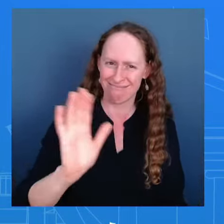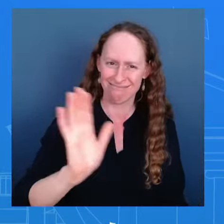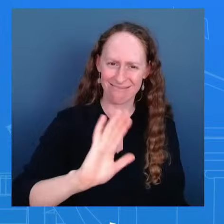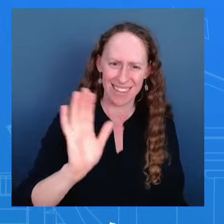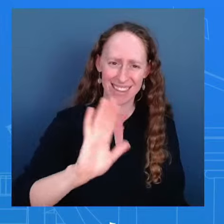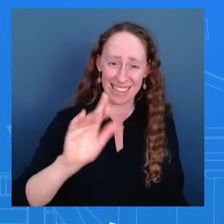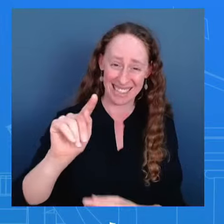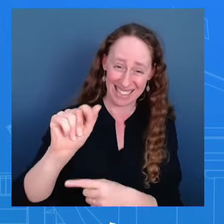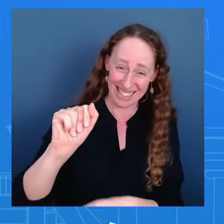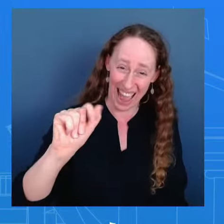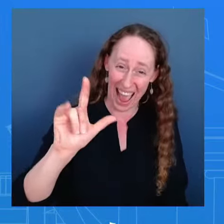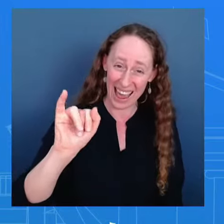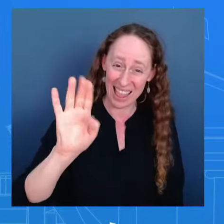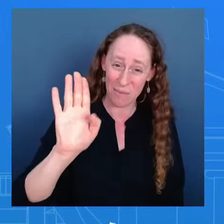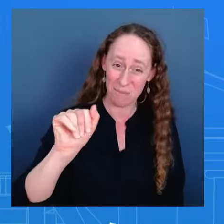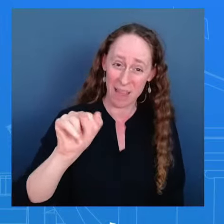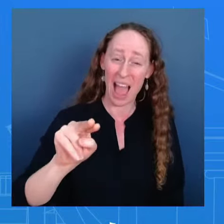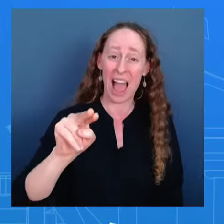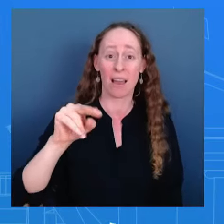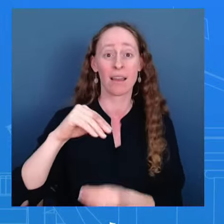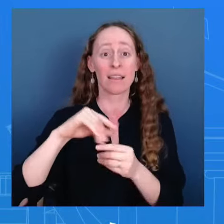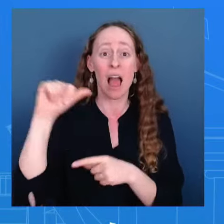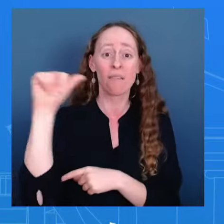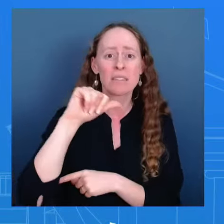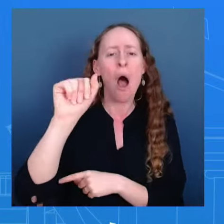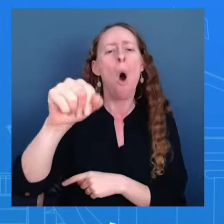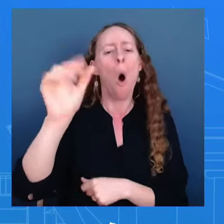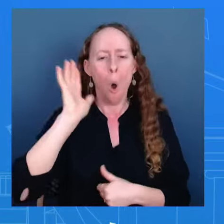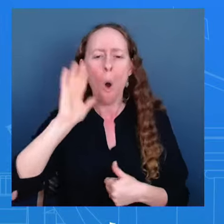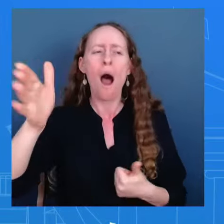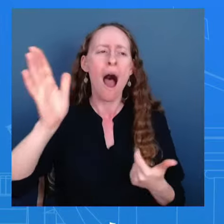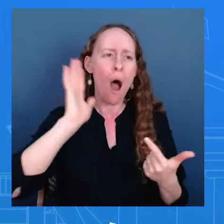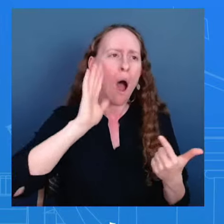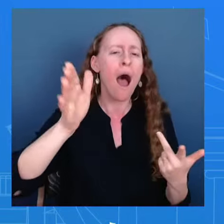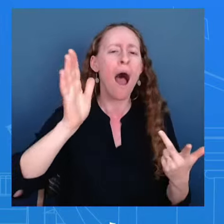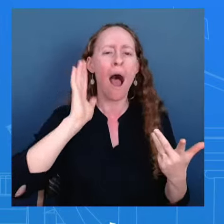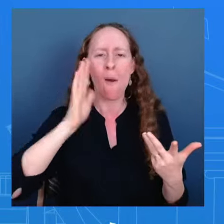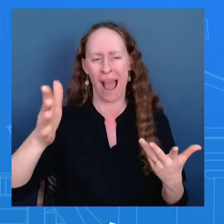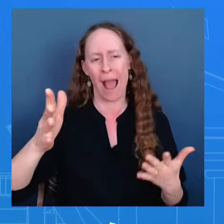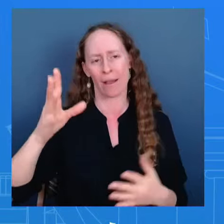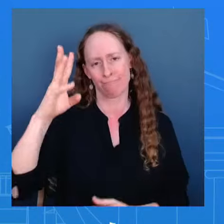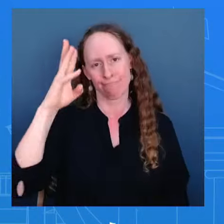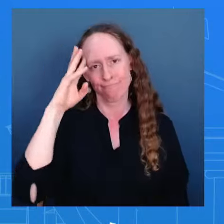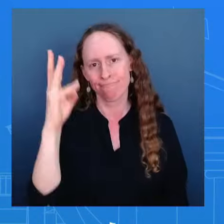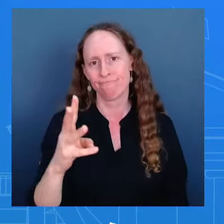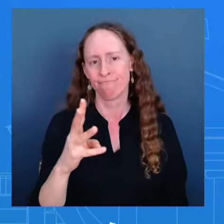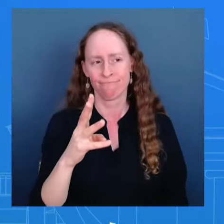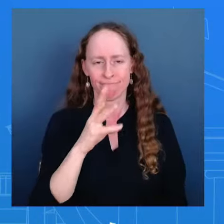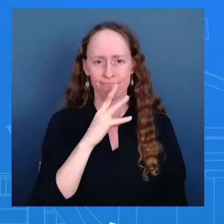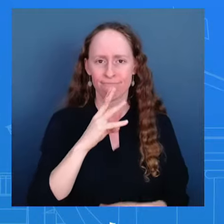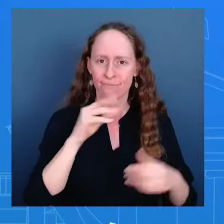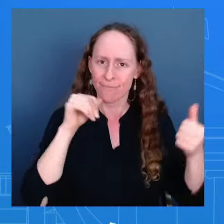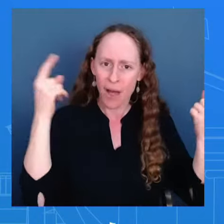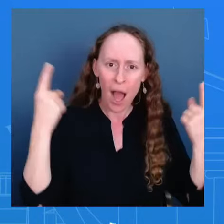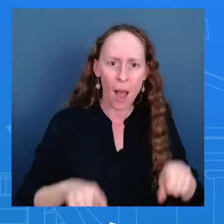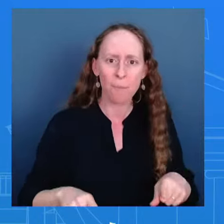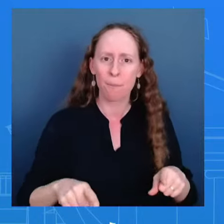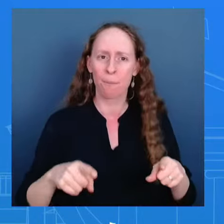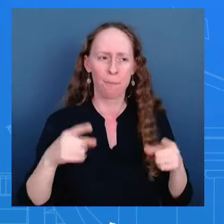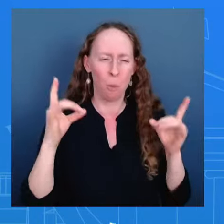And not just the way they're treating women and girls. The way they're managing in their own economy, the way they're taking care of their own people. And we are in no position